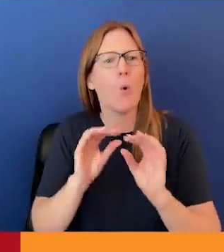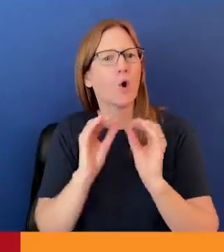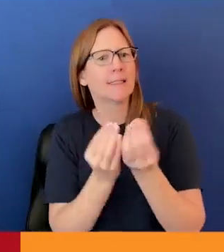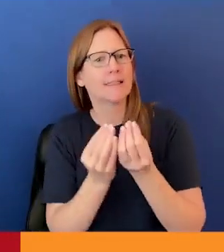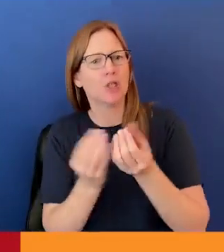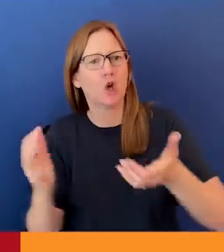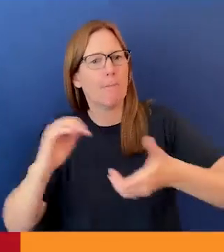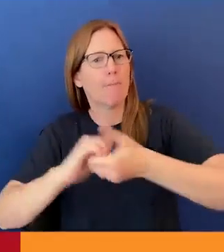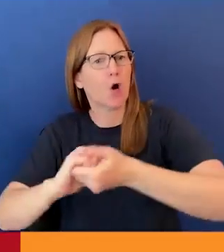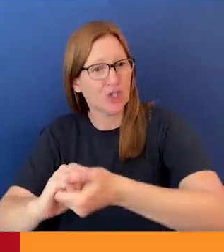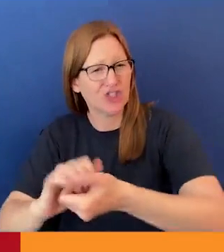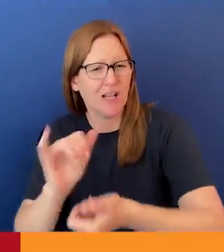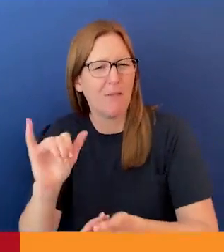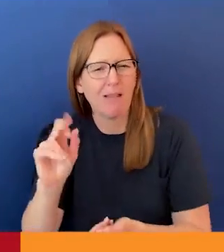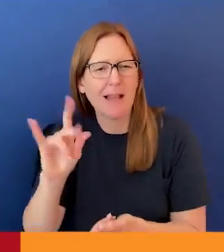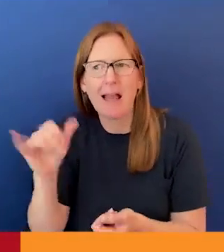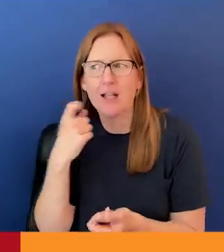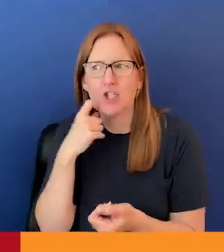as Kelly was just talking about in terms of collaboration